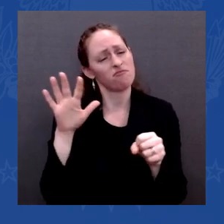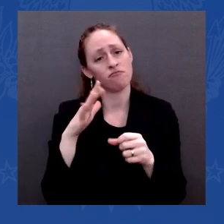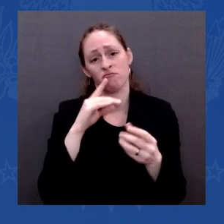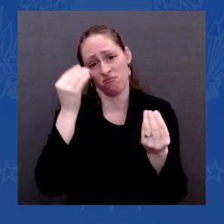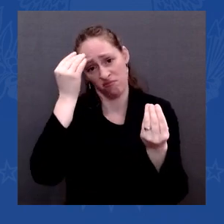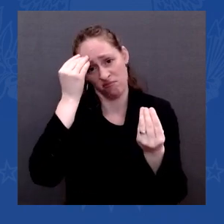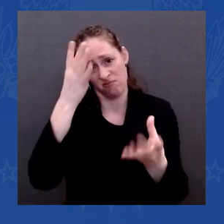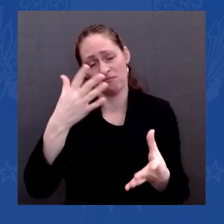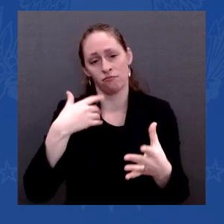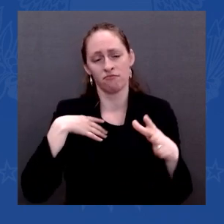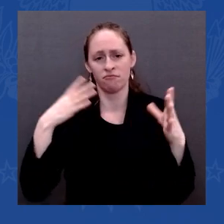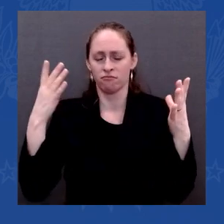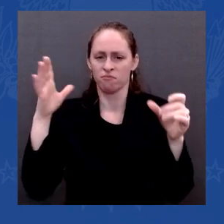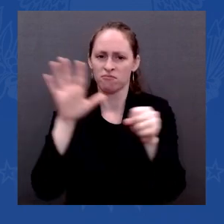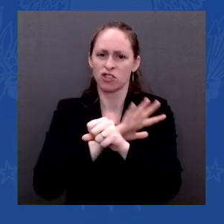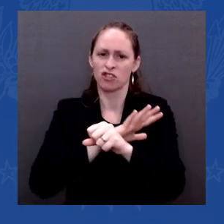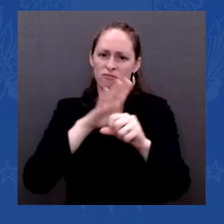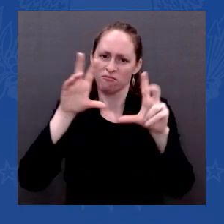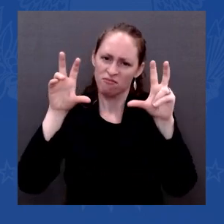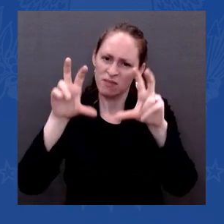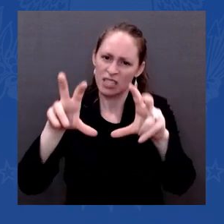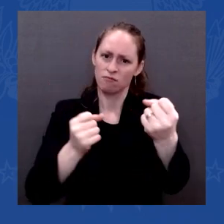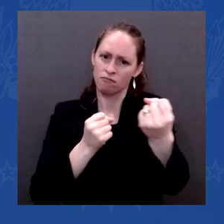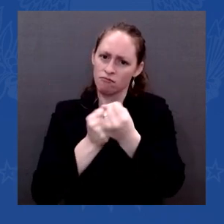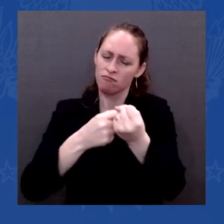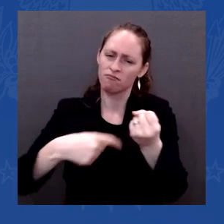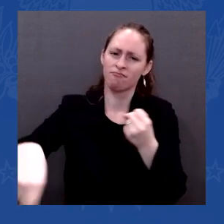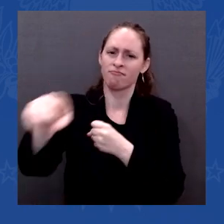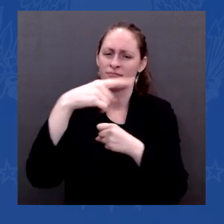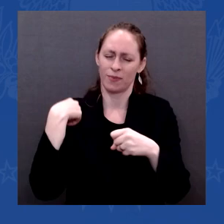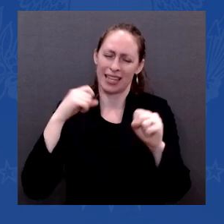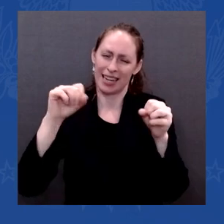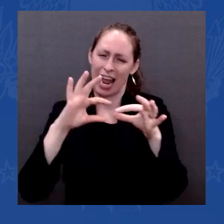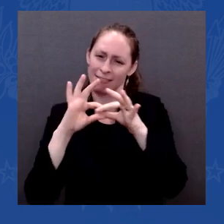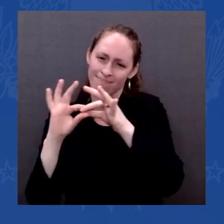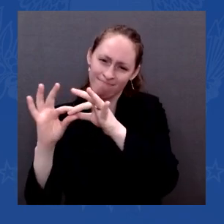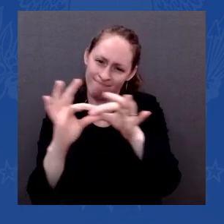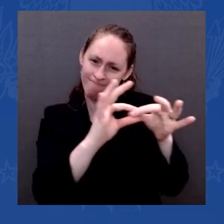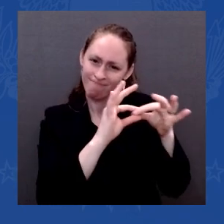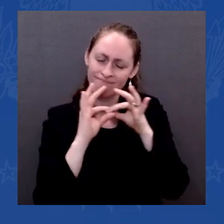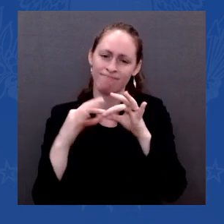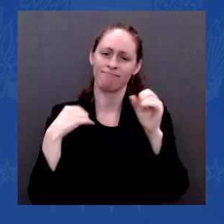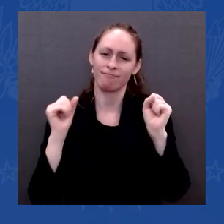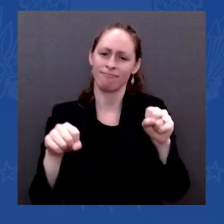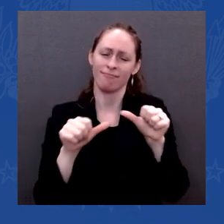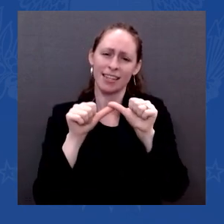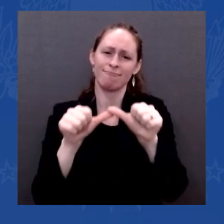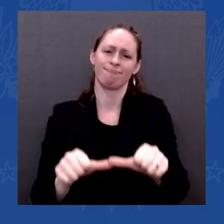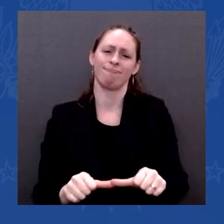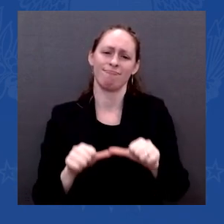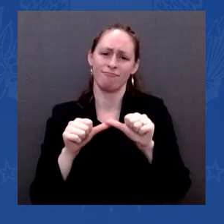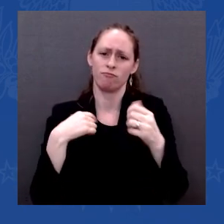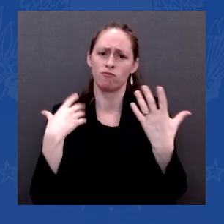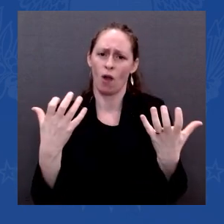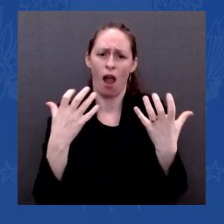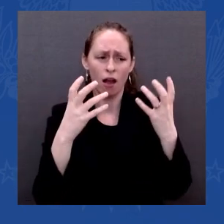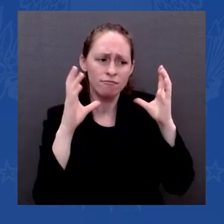So, let’s continue to give working families a fighting chance. I wasn’t kidding when I said -- when I announced for president --